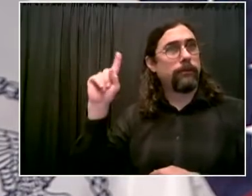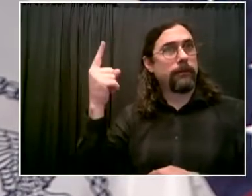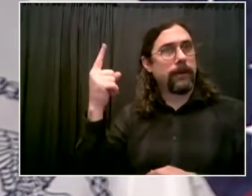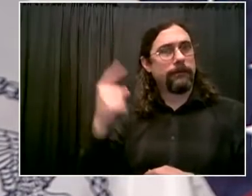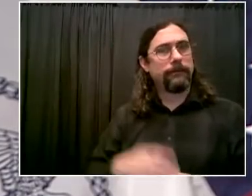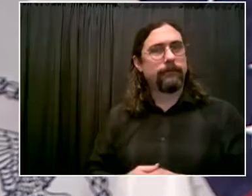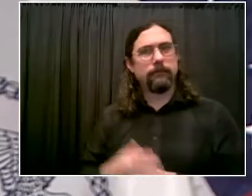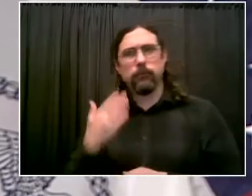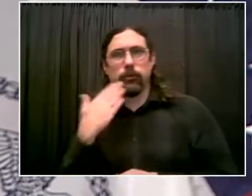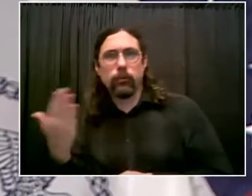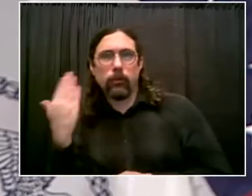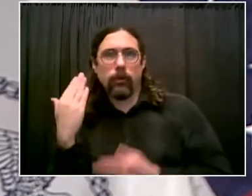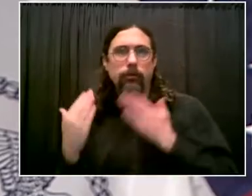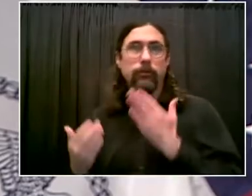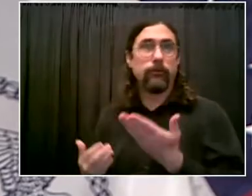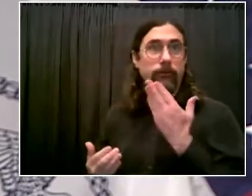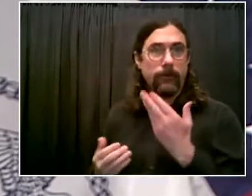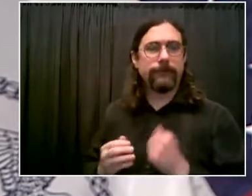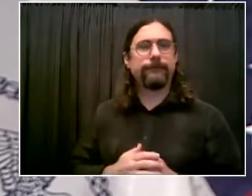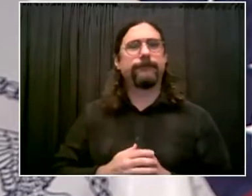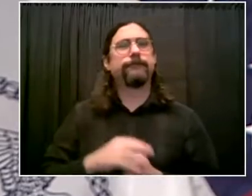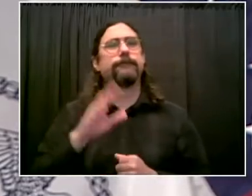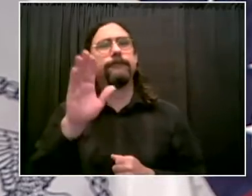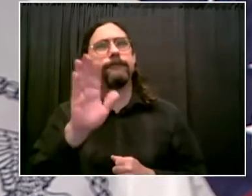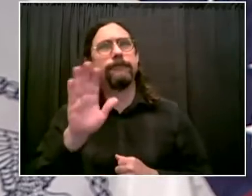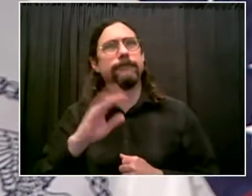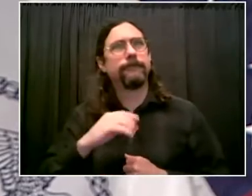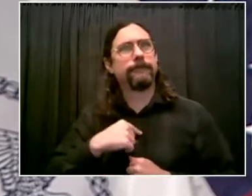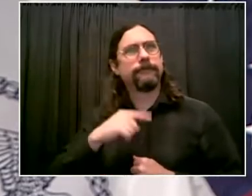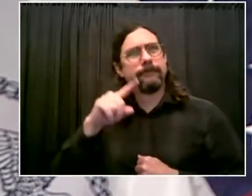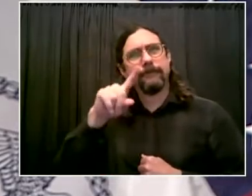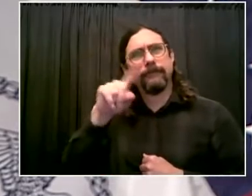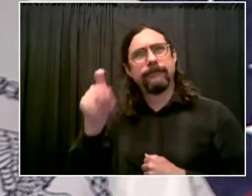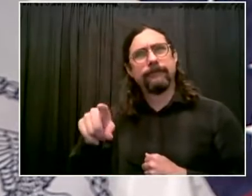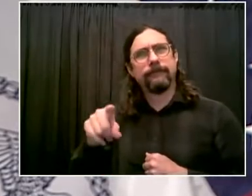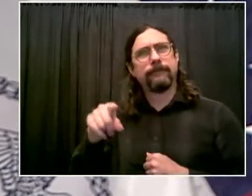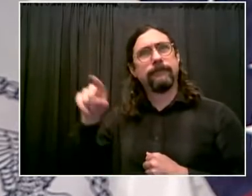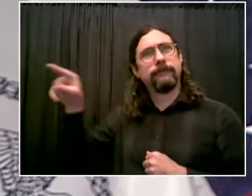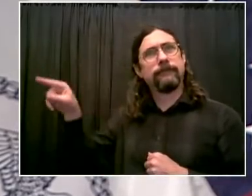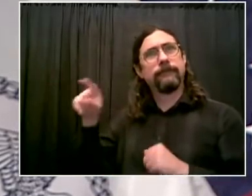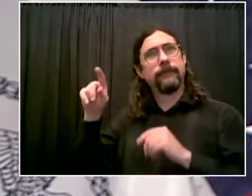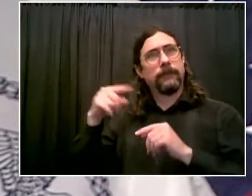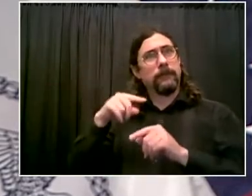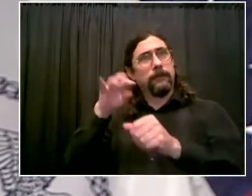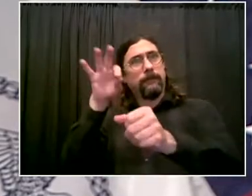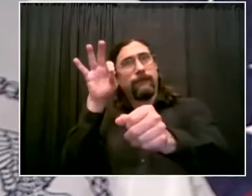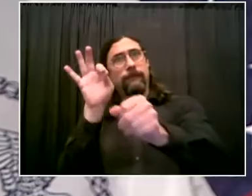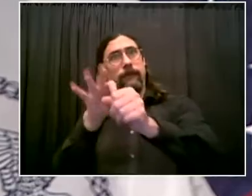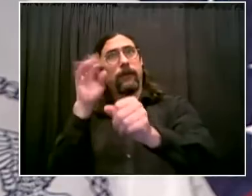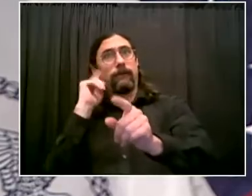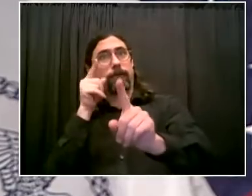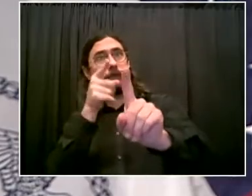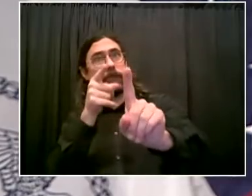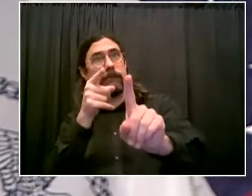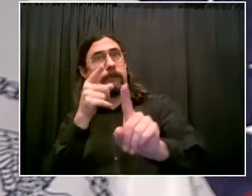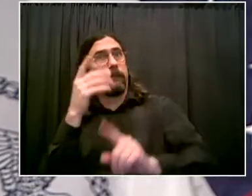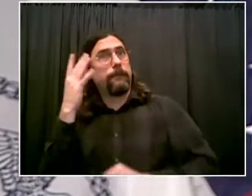MANUEL FROM NY 1